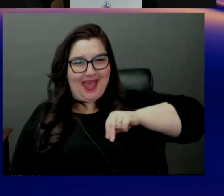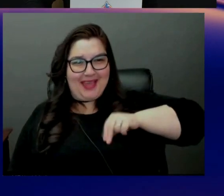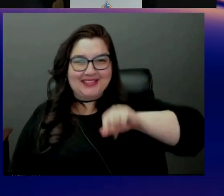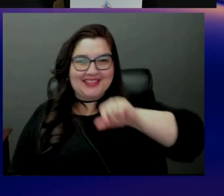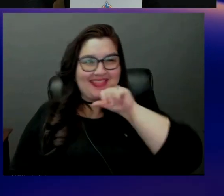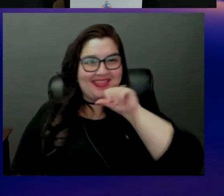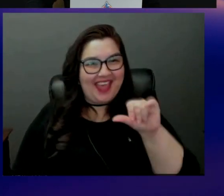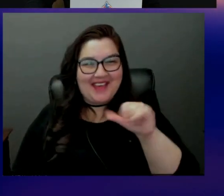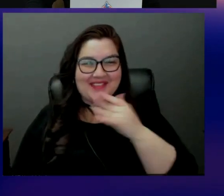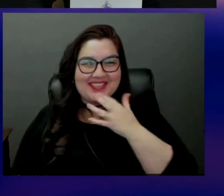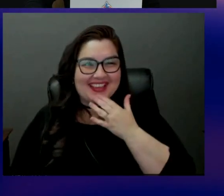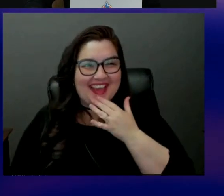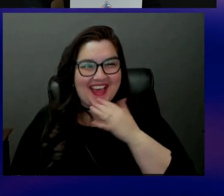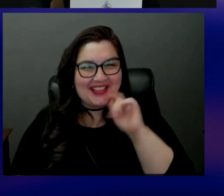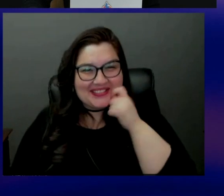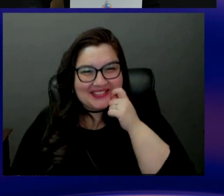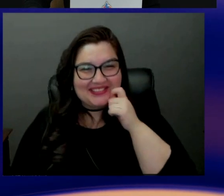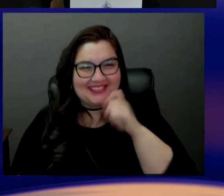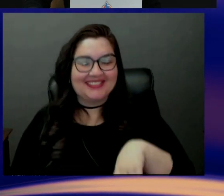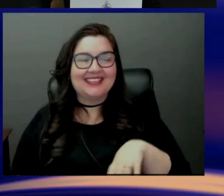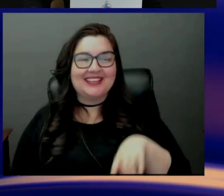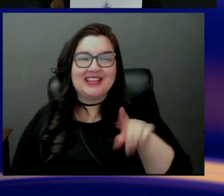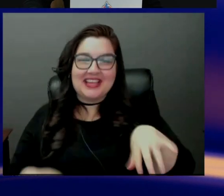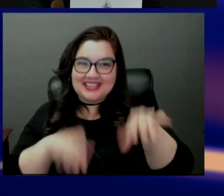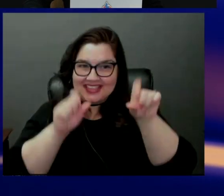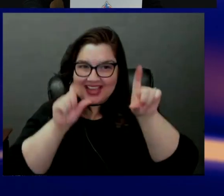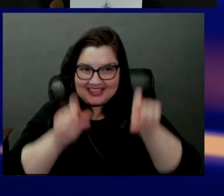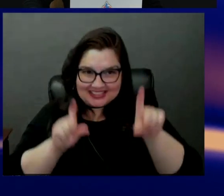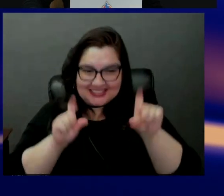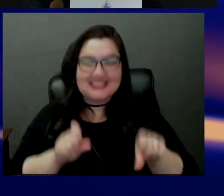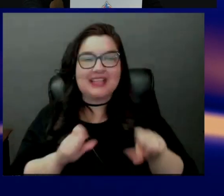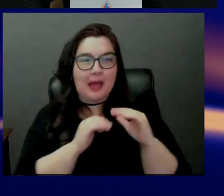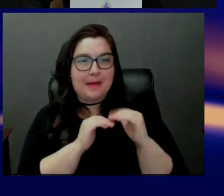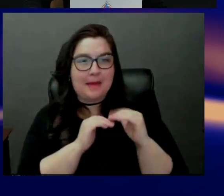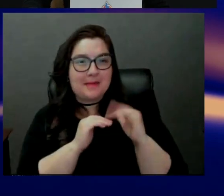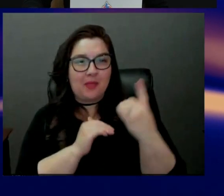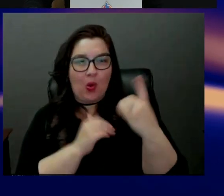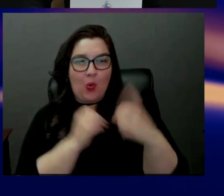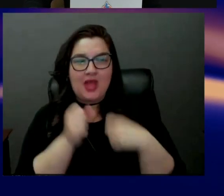So who should take this exam? We have a minimum of one year of hands on experience